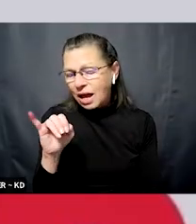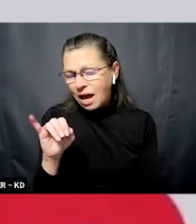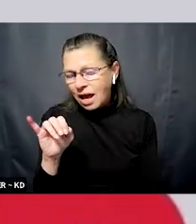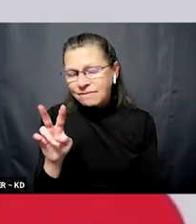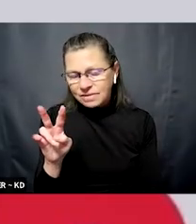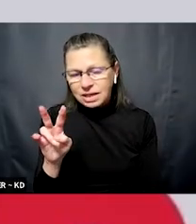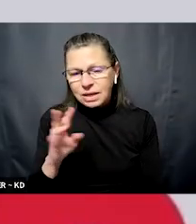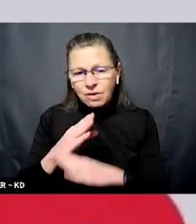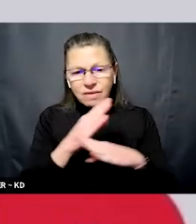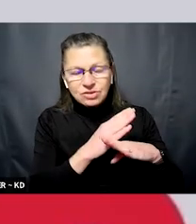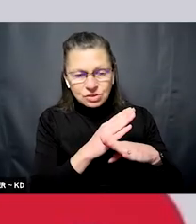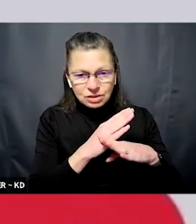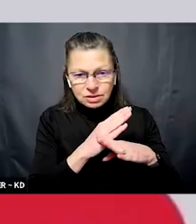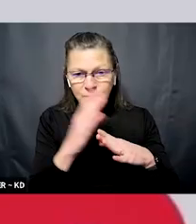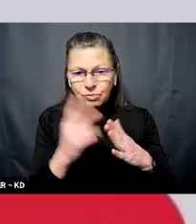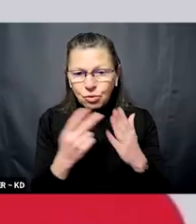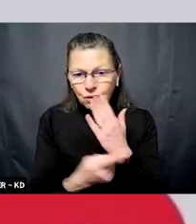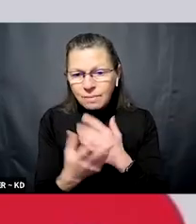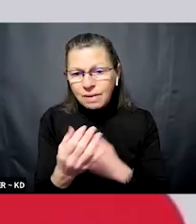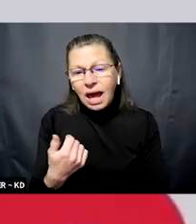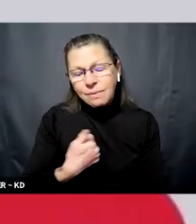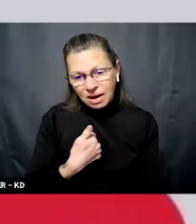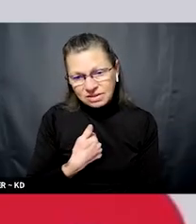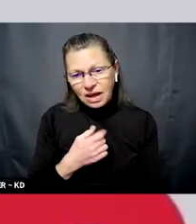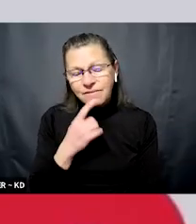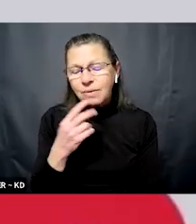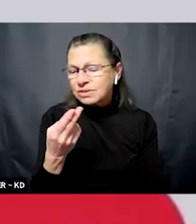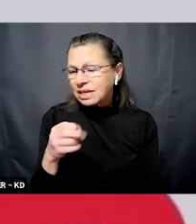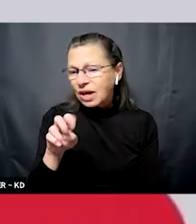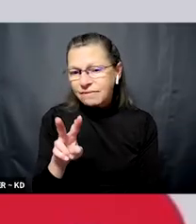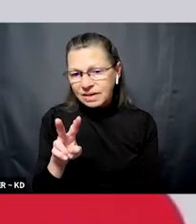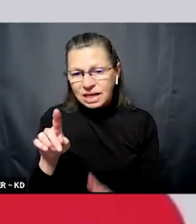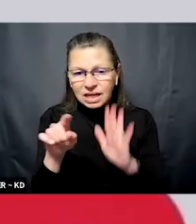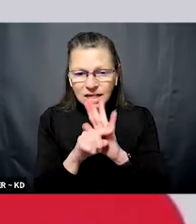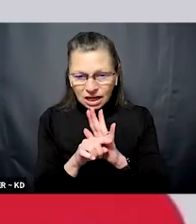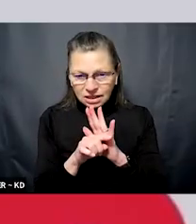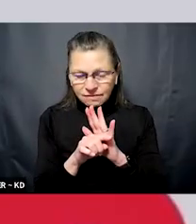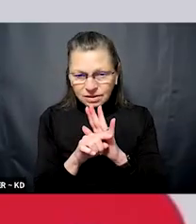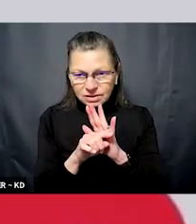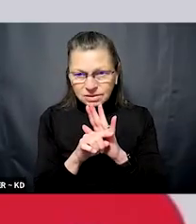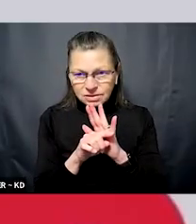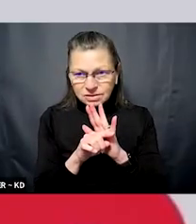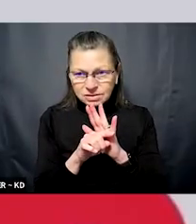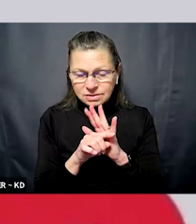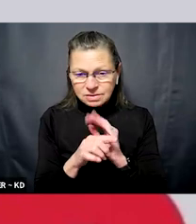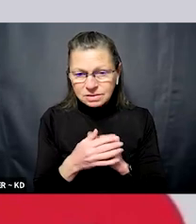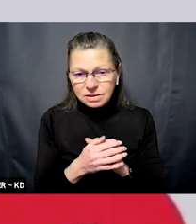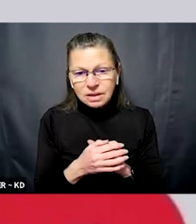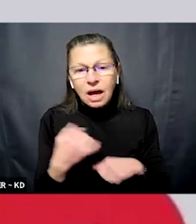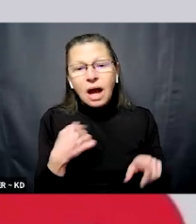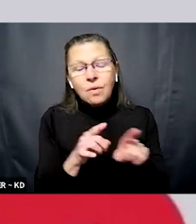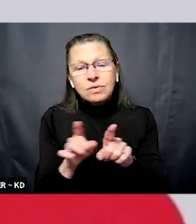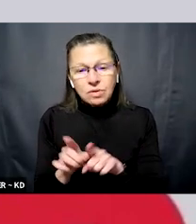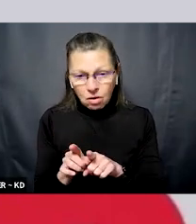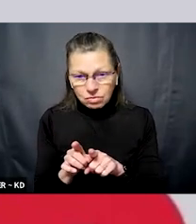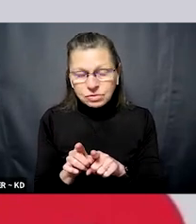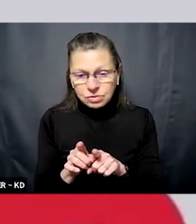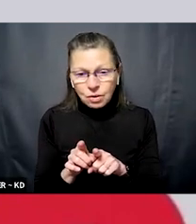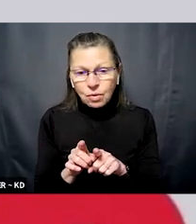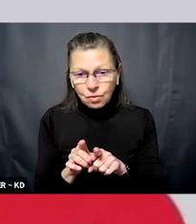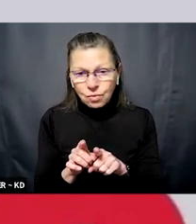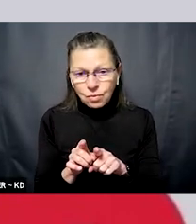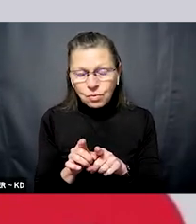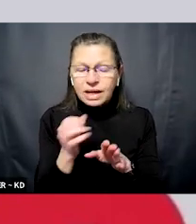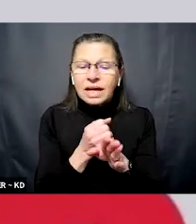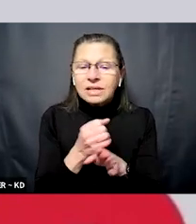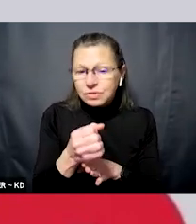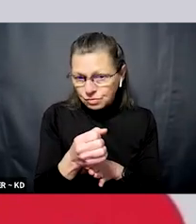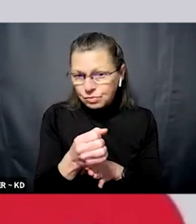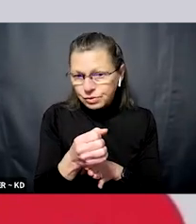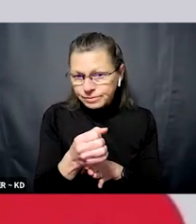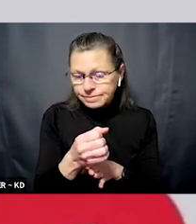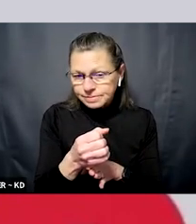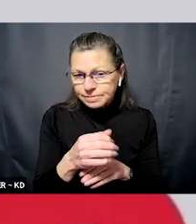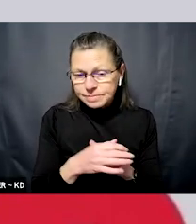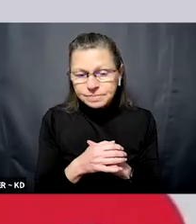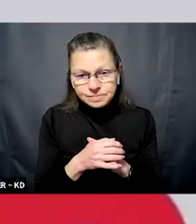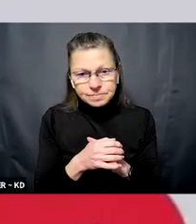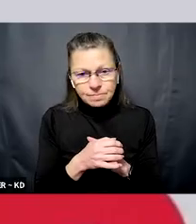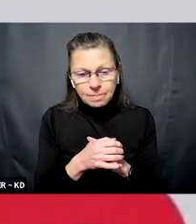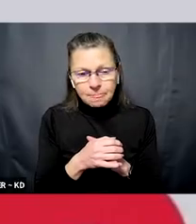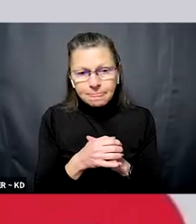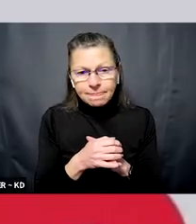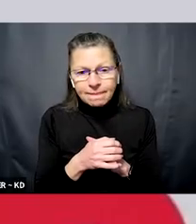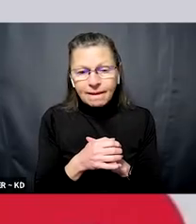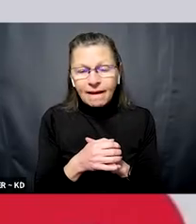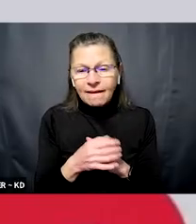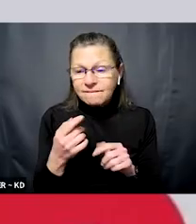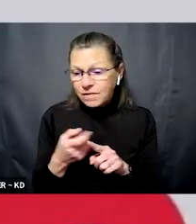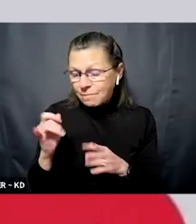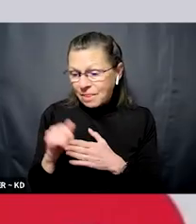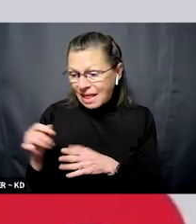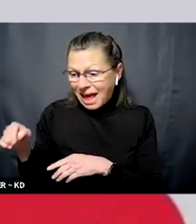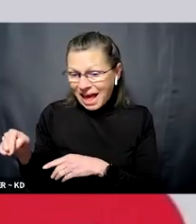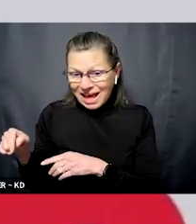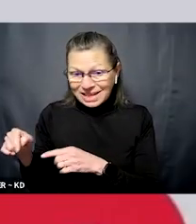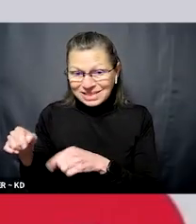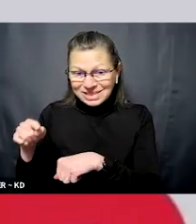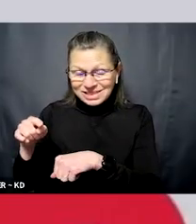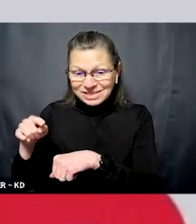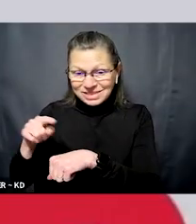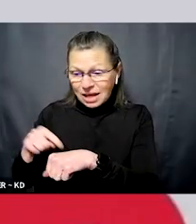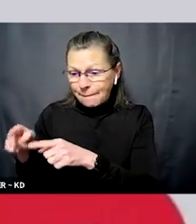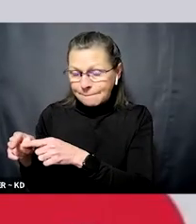and I was HIV negative and I was also in sobriety. And from that point onward during my timeline,